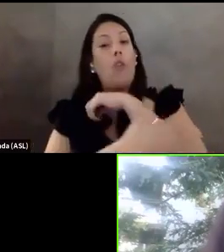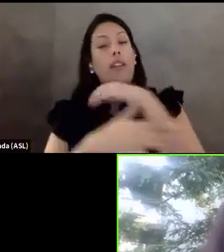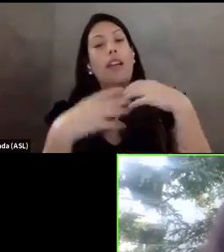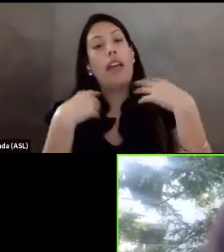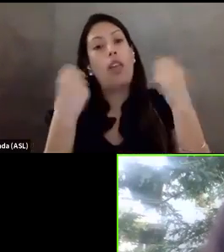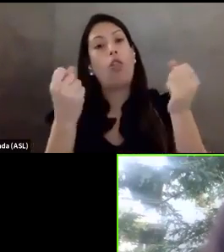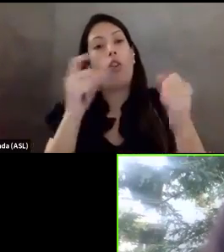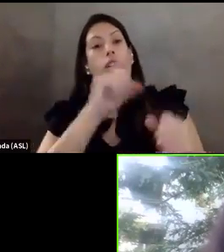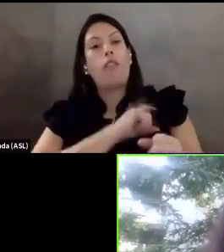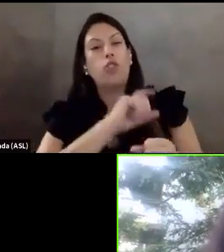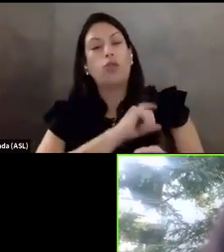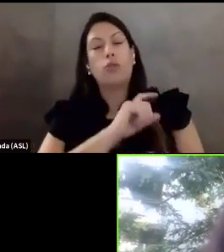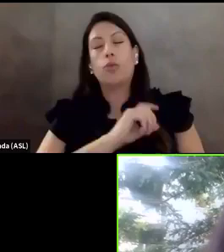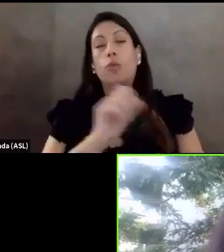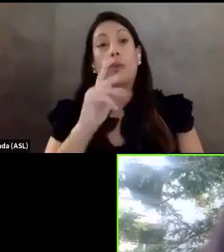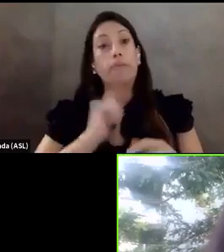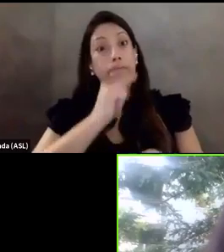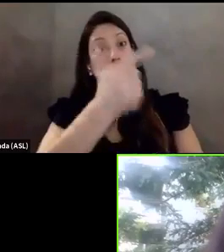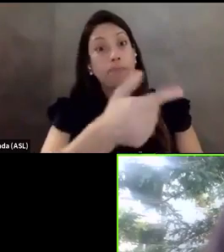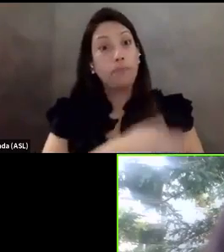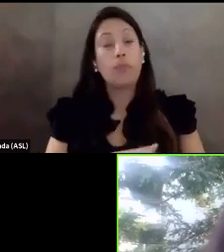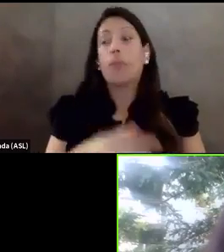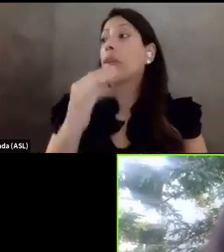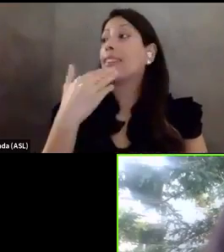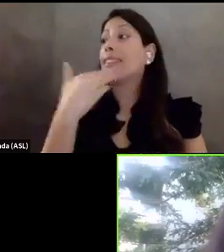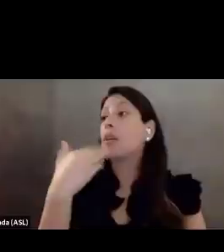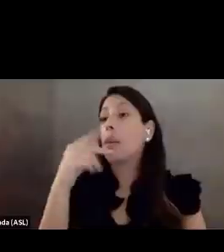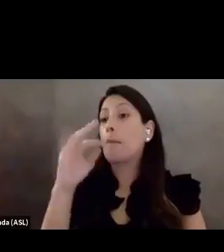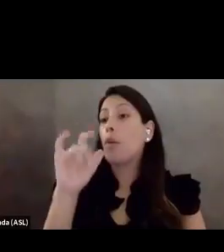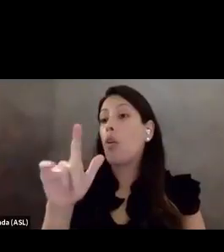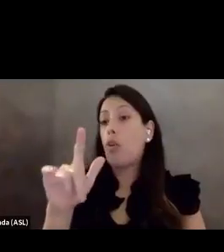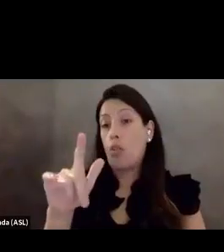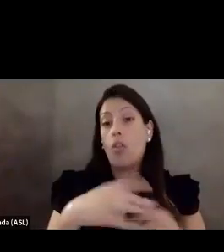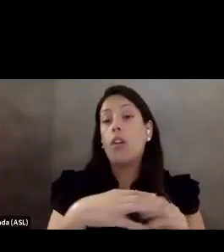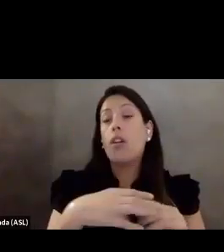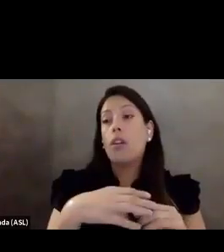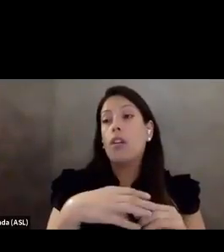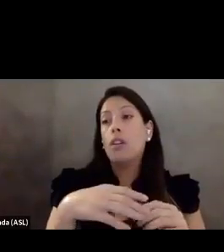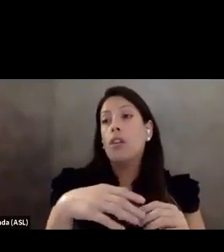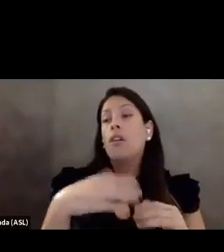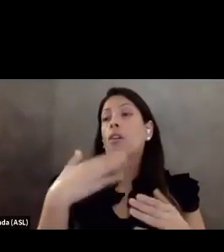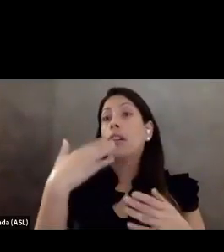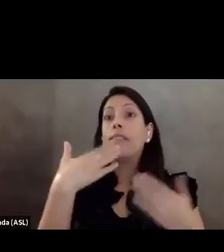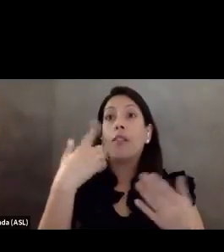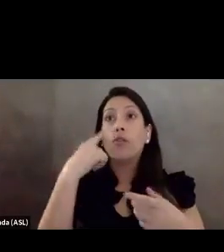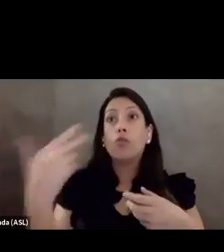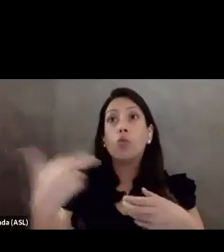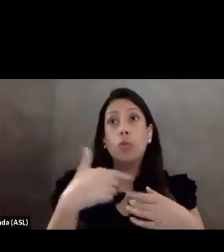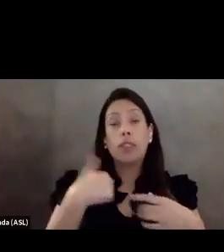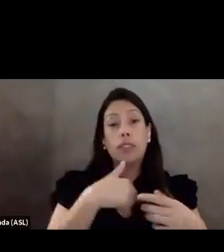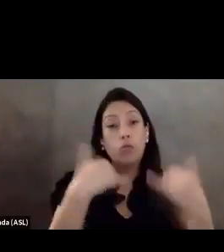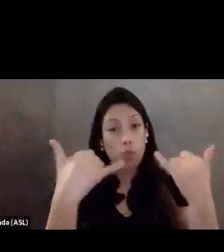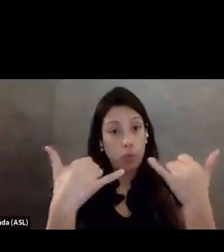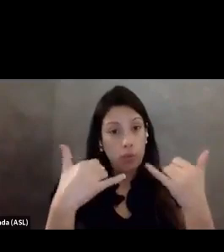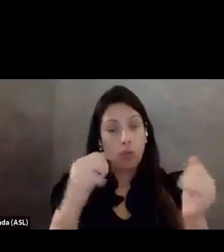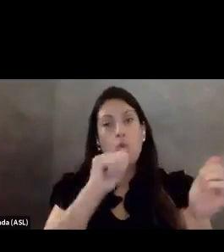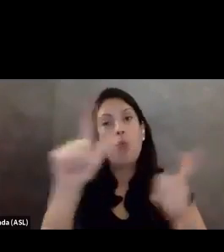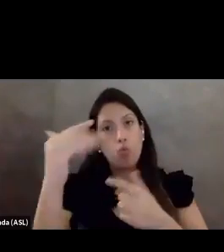Hello, everybody, and thank you for joining us today. As you know, each county in California is assigned to a tier based on local COVID-19 data.